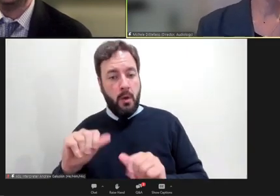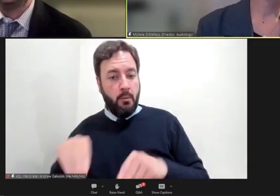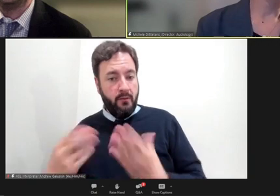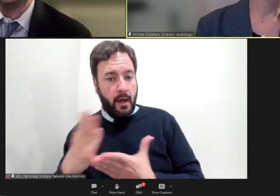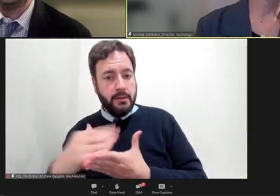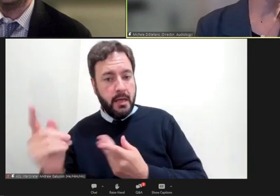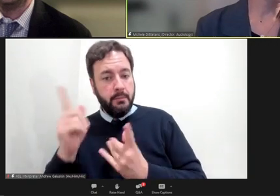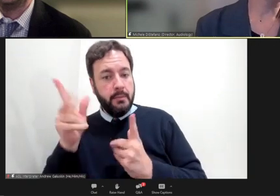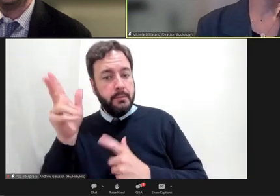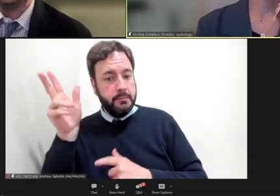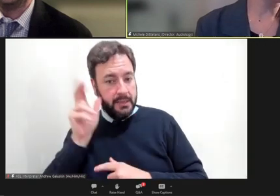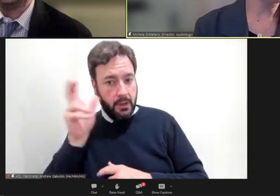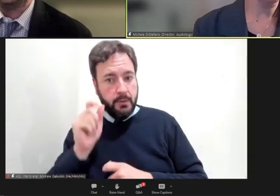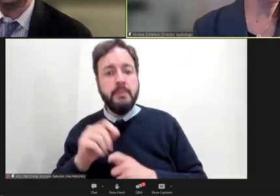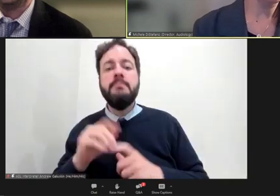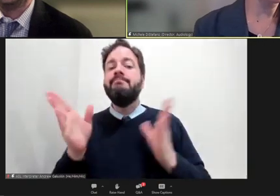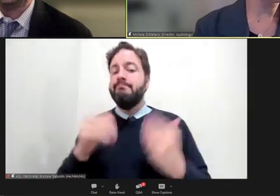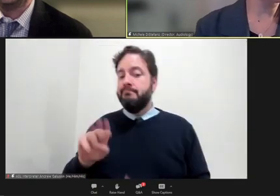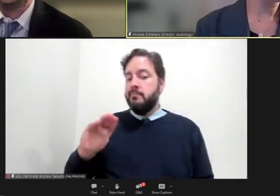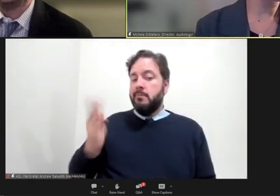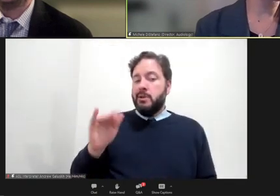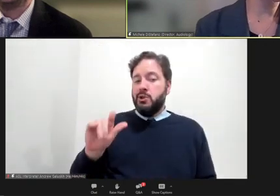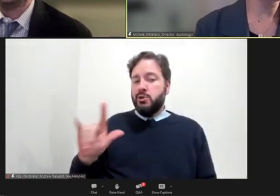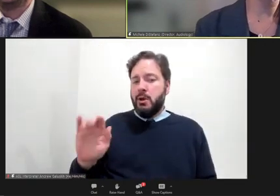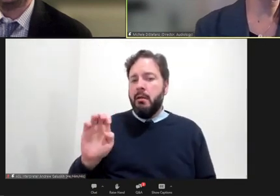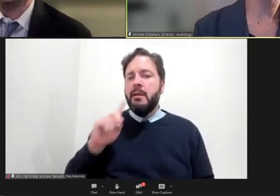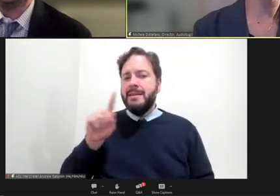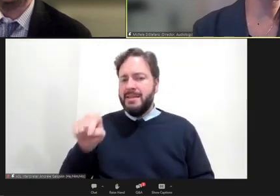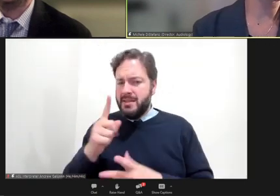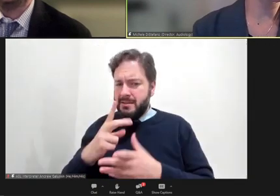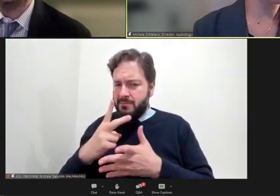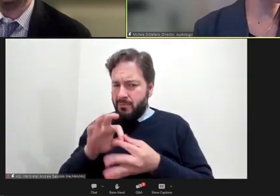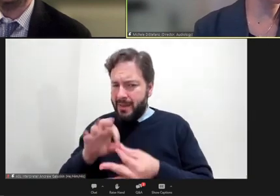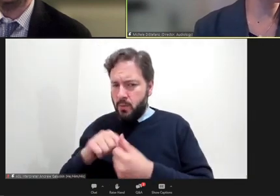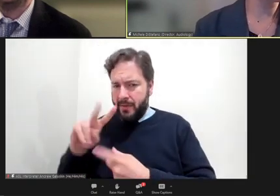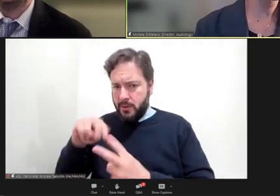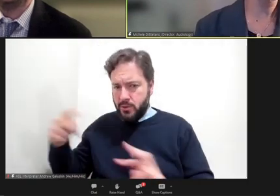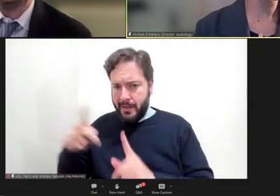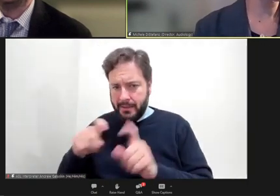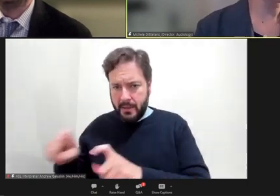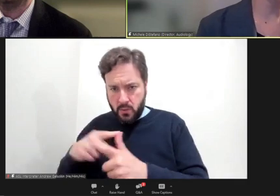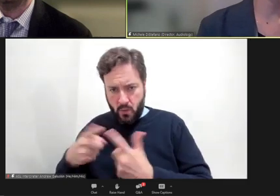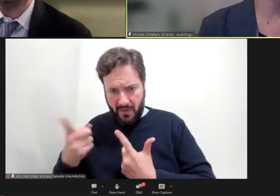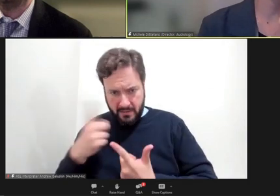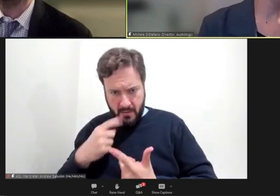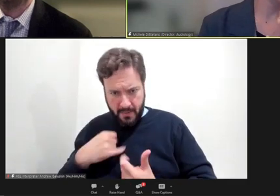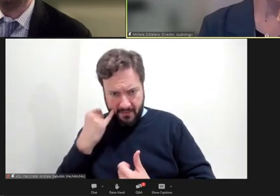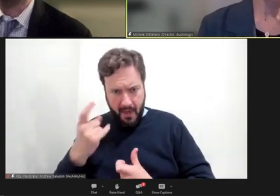This is more about genetic testing. Do genetic results tell me if my child's hearing loss will get worse?